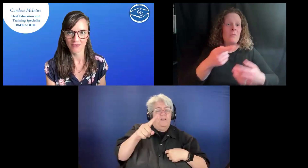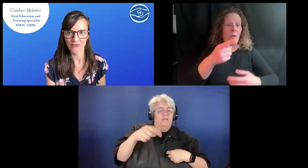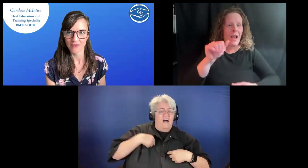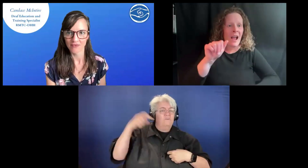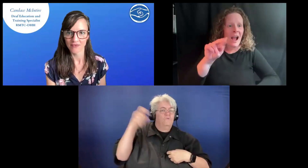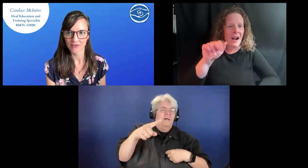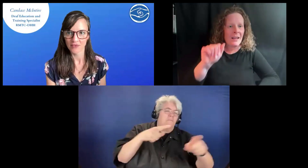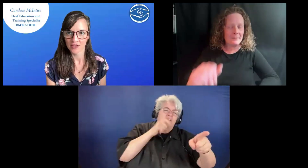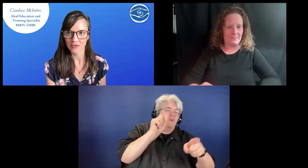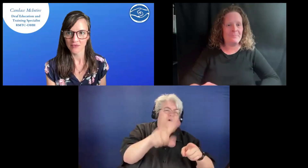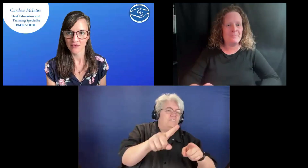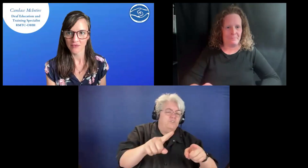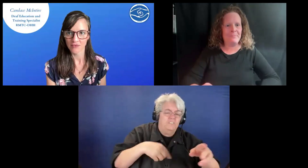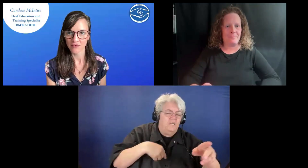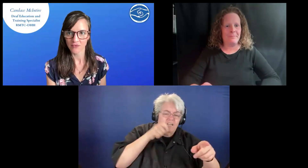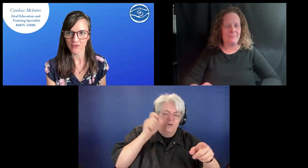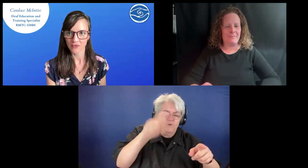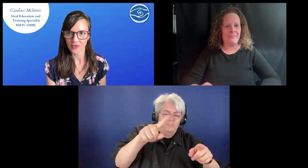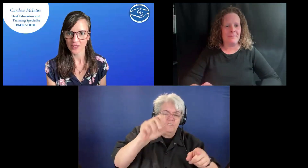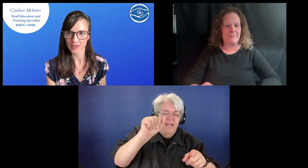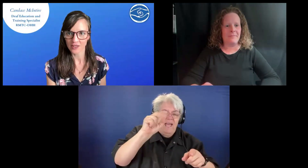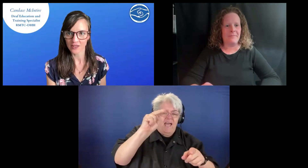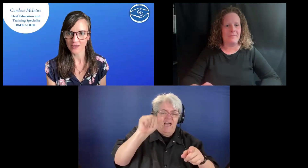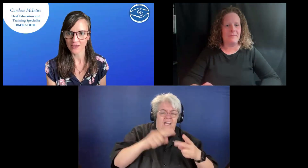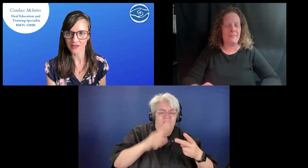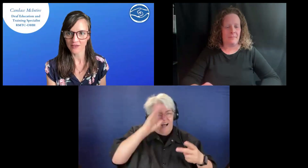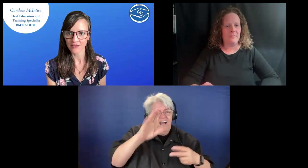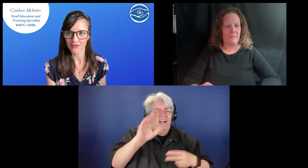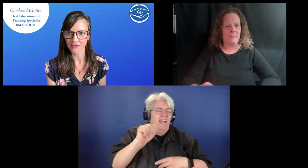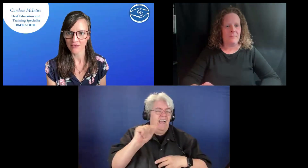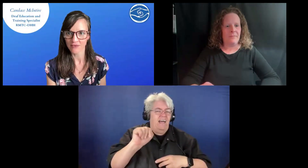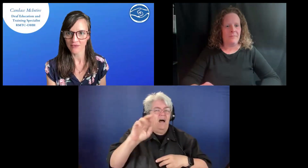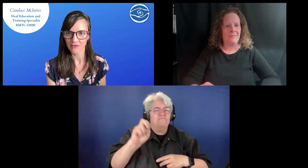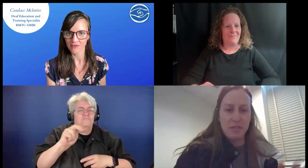but something I just wanna point out. Hey it's Anna Fernandez. I don't know